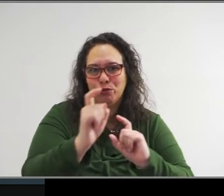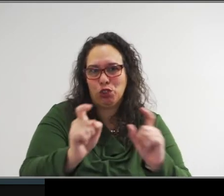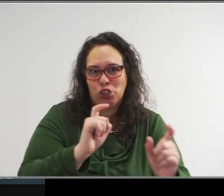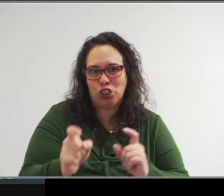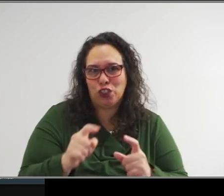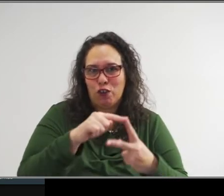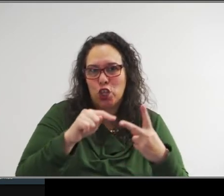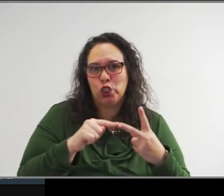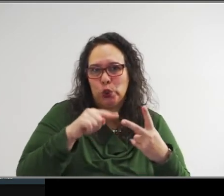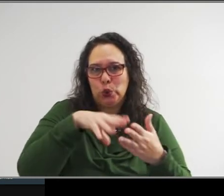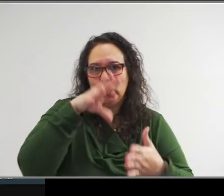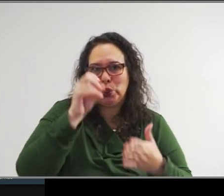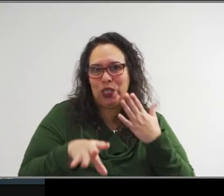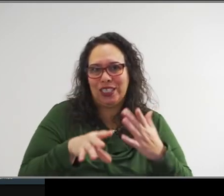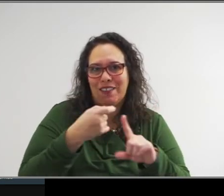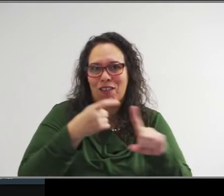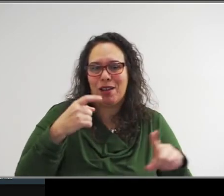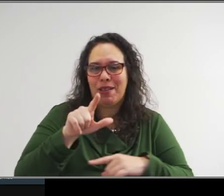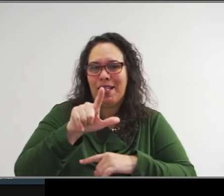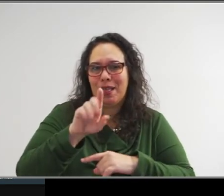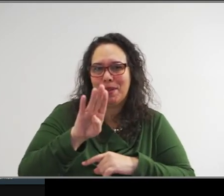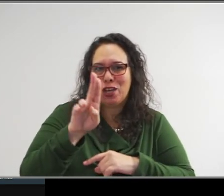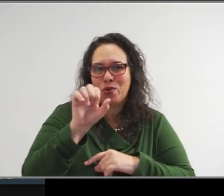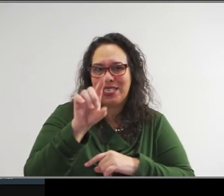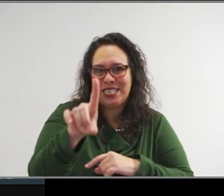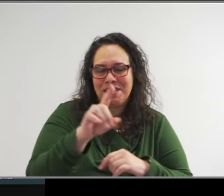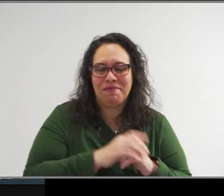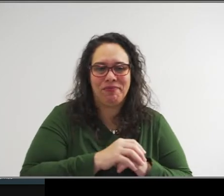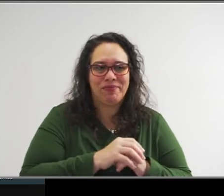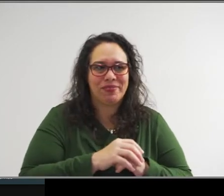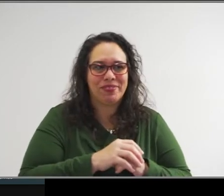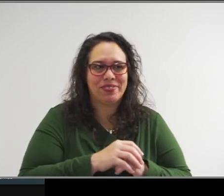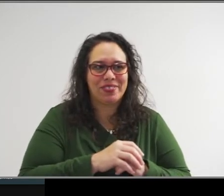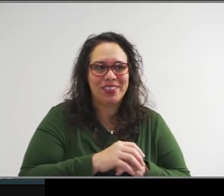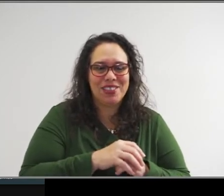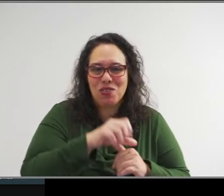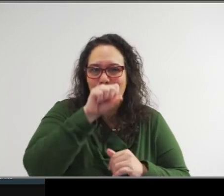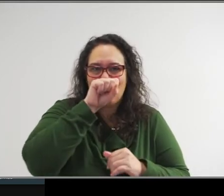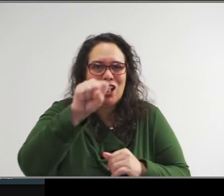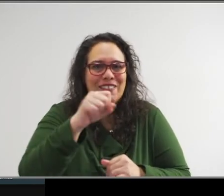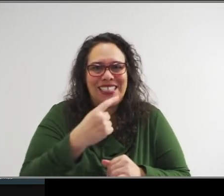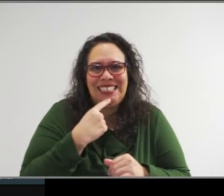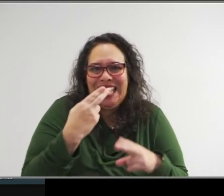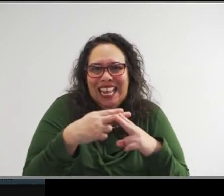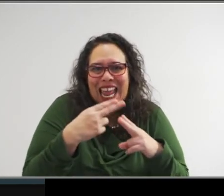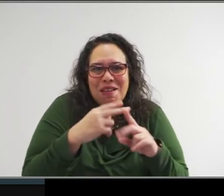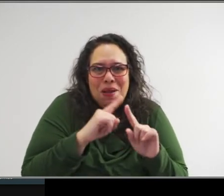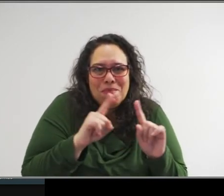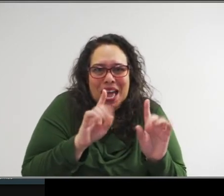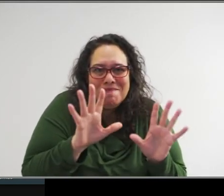that the two LBUSD students made. I would love to say their names but I want to keep that in confidence.